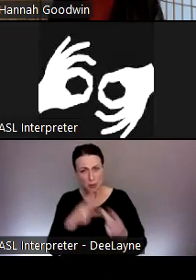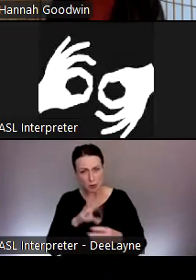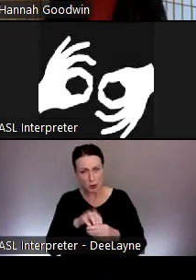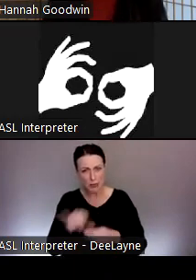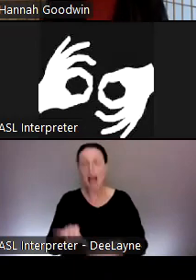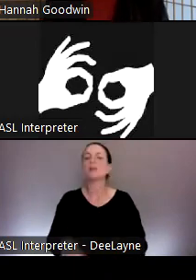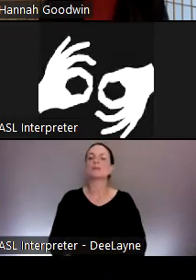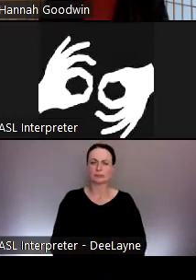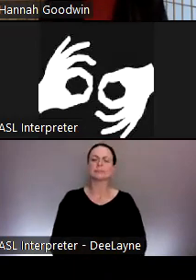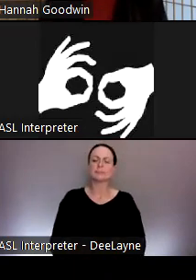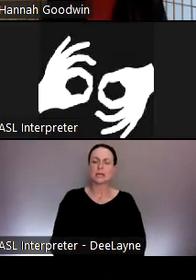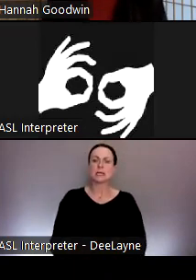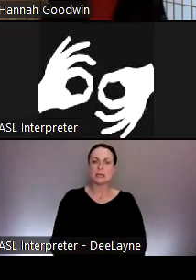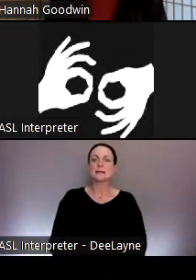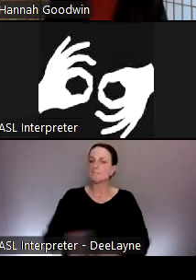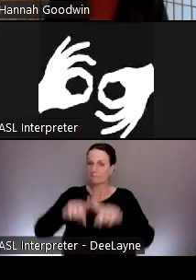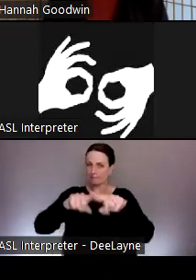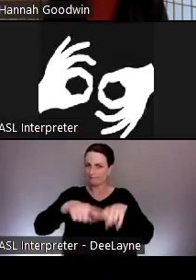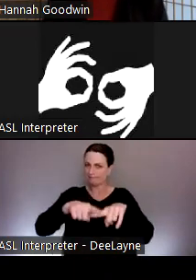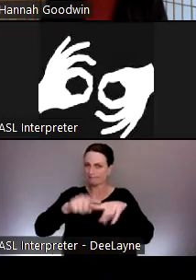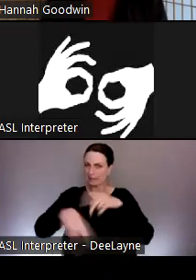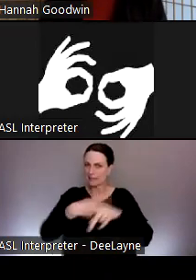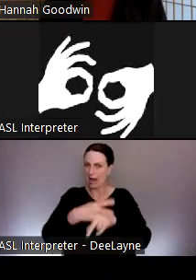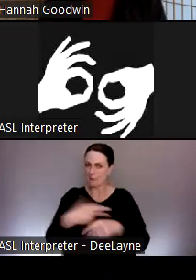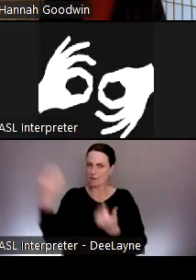Right. It depends on what type of proposal you're writing.